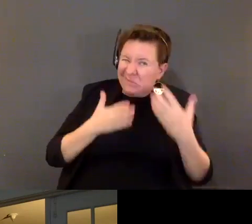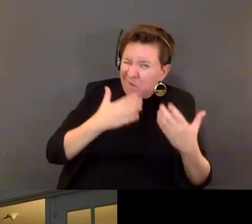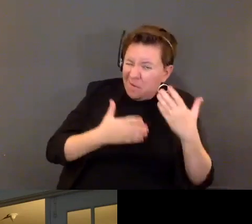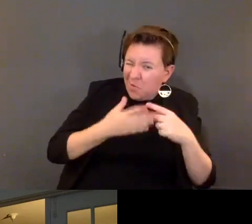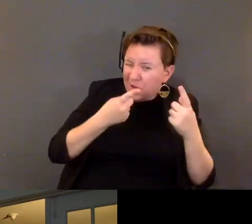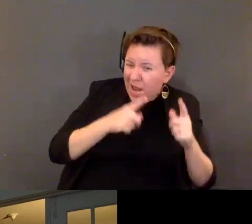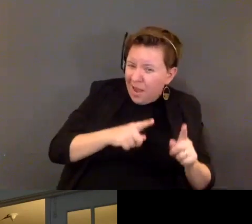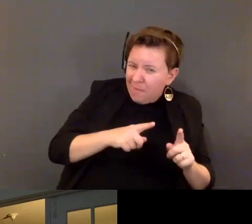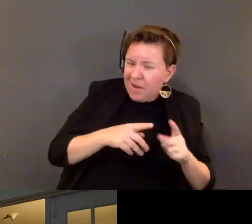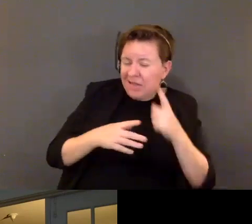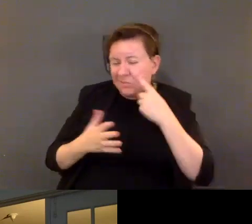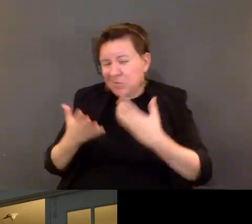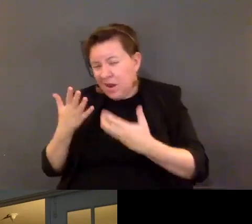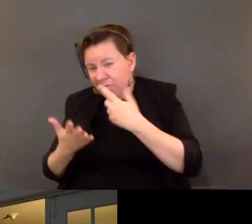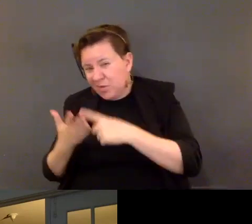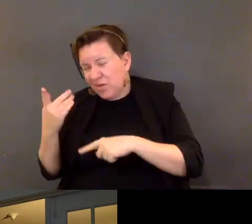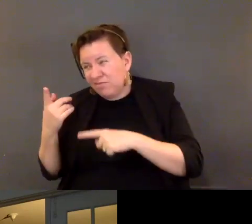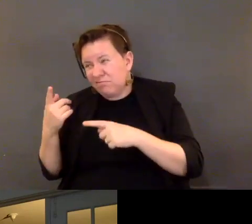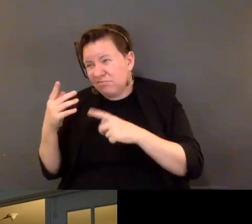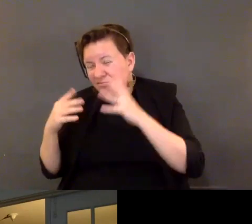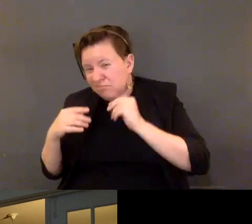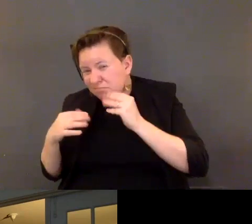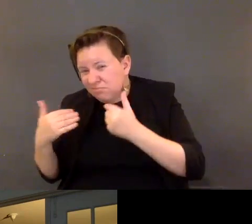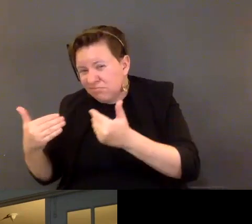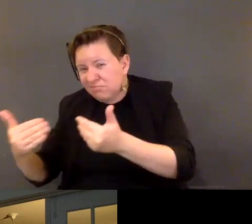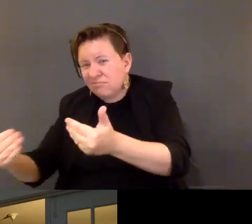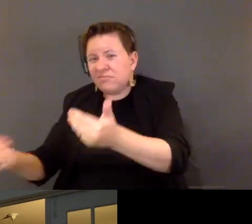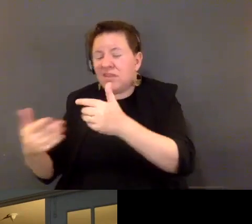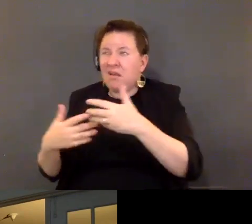i think this is probably what was going on or you know this must have been how we got from